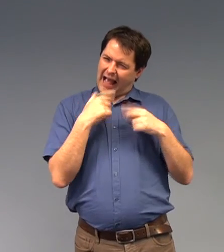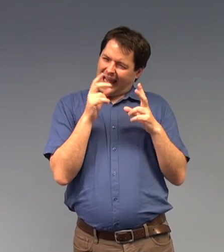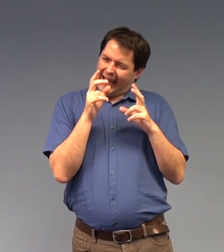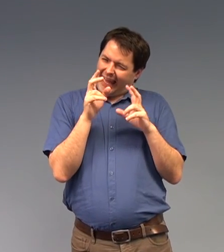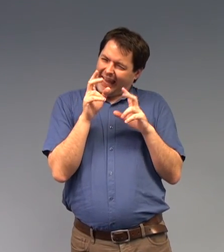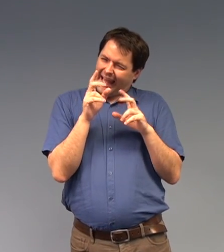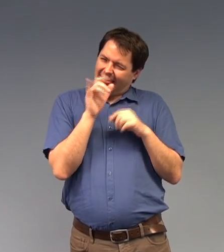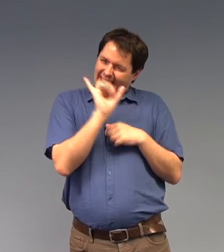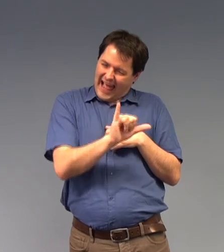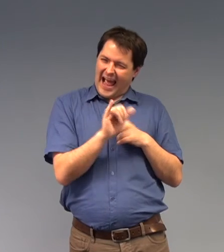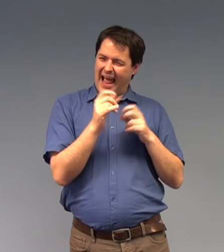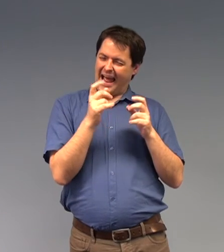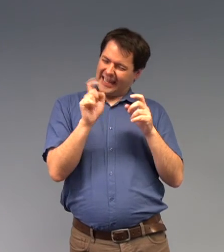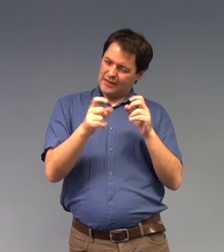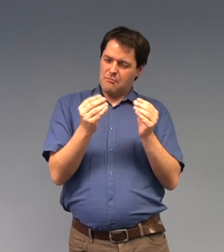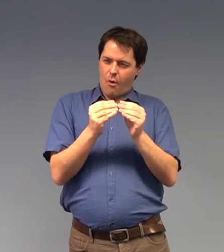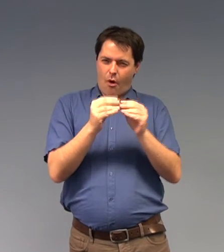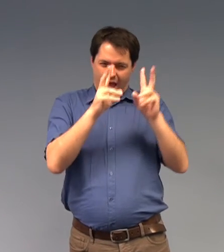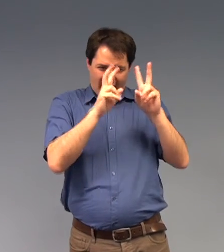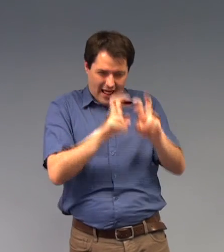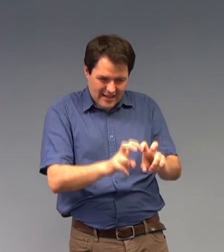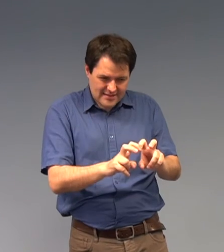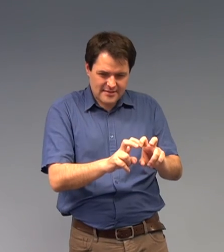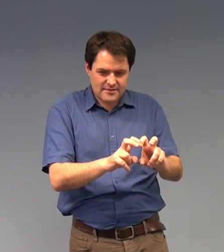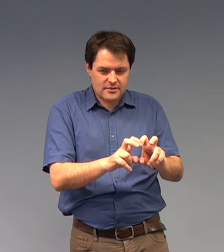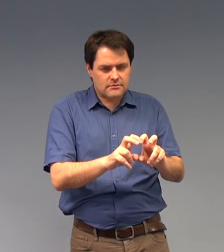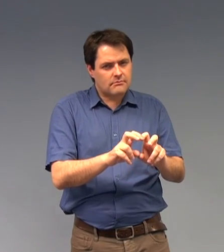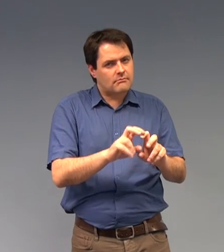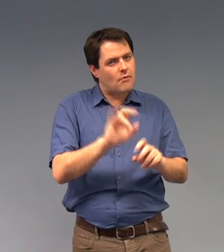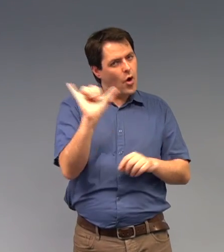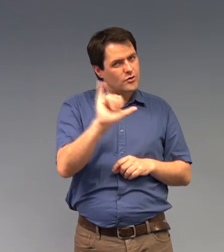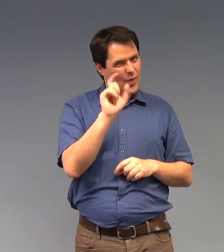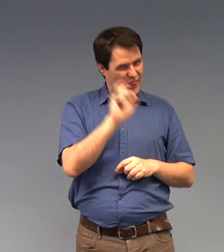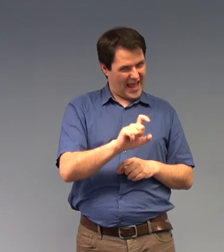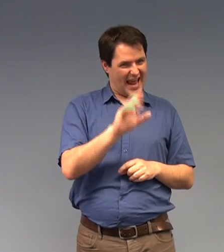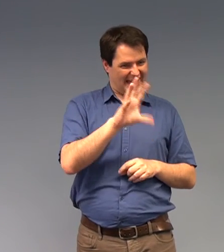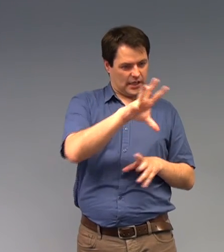Fluent, bilinguals support other members of their community.